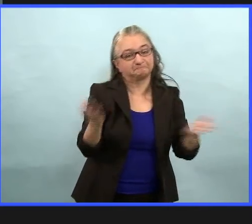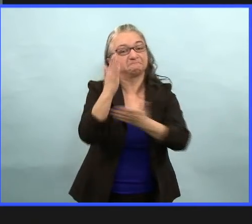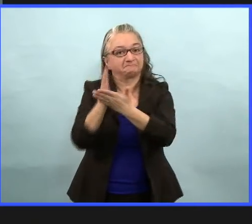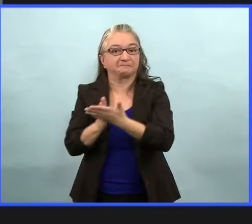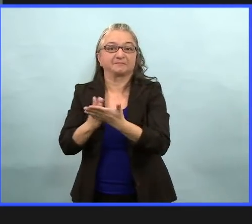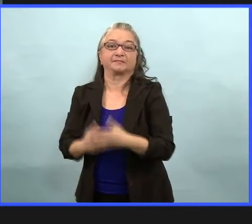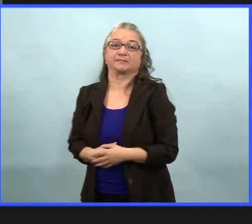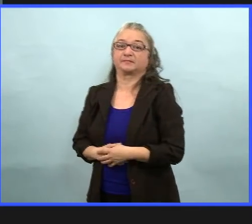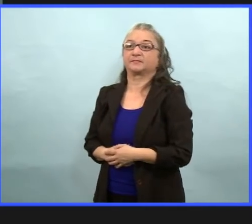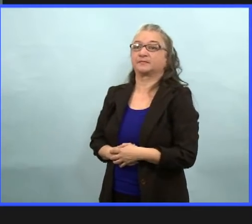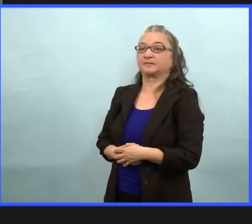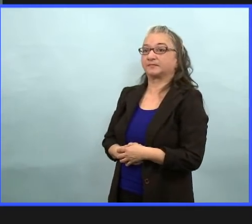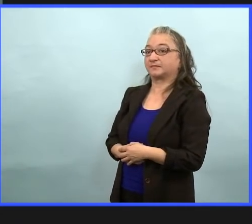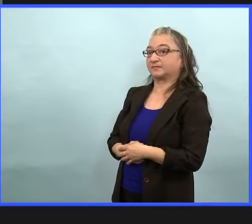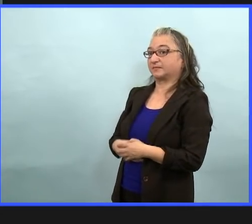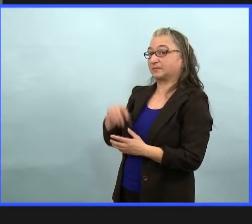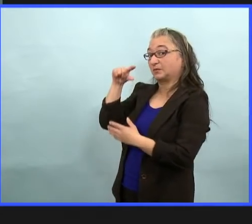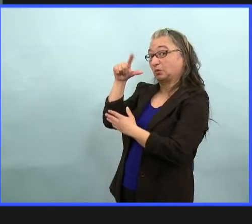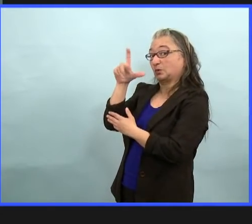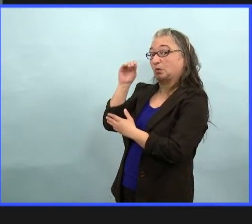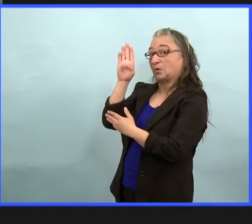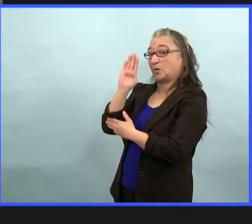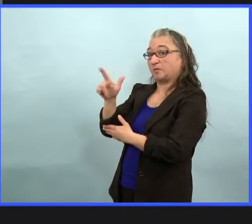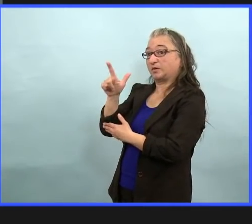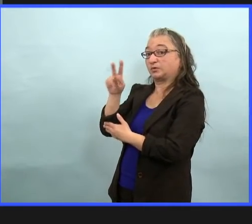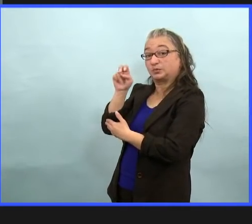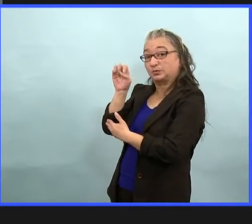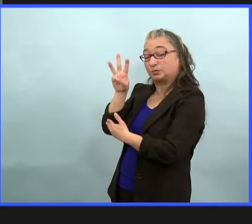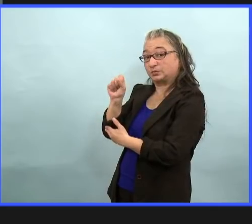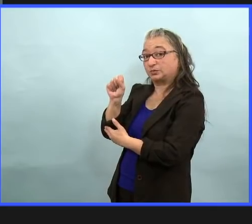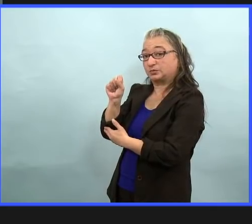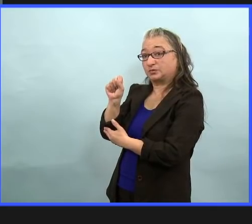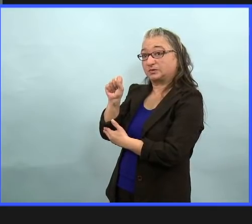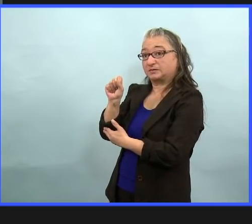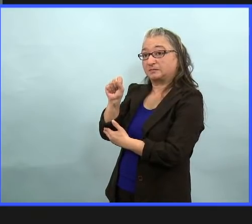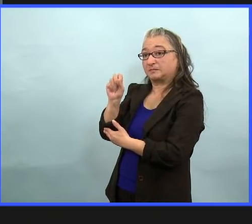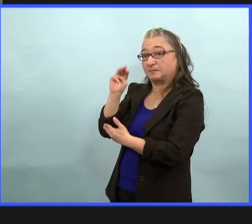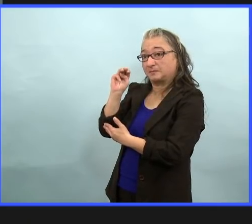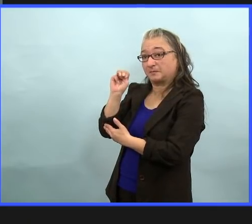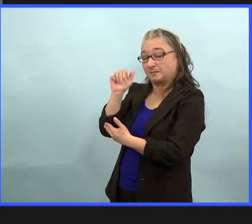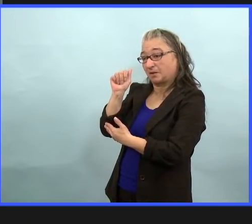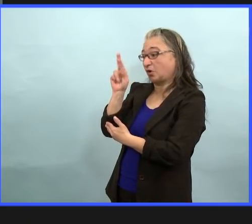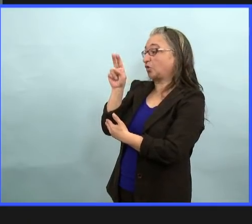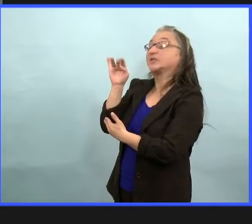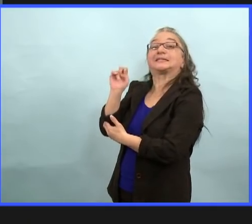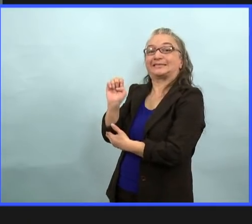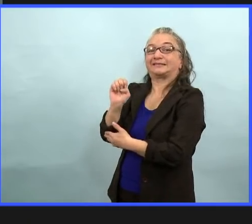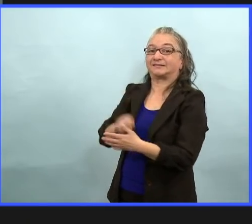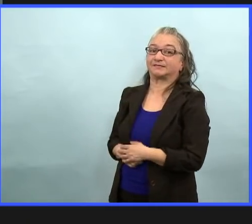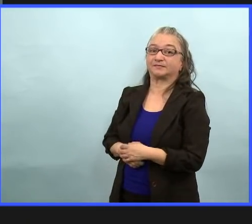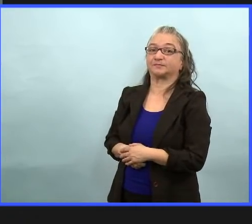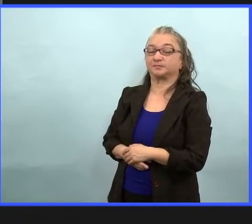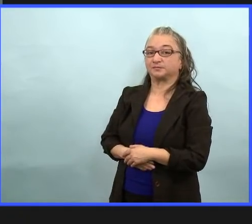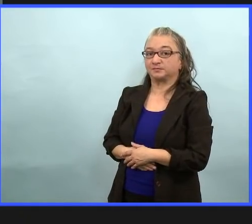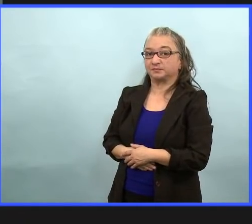from global news marny good afternoon i'm dr anderson there's questions for you just